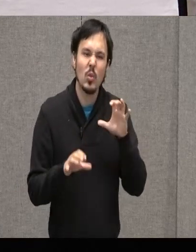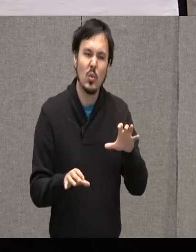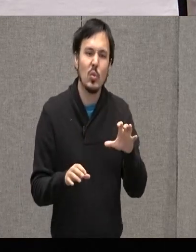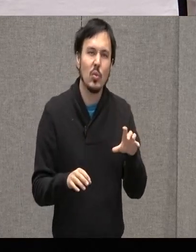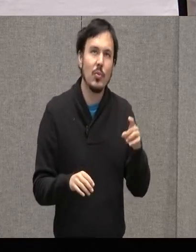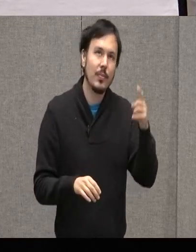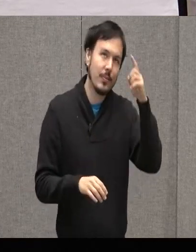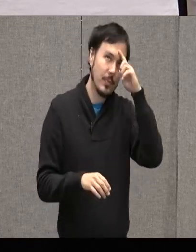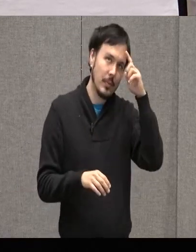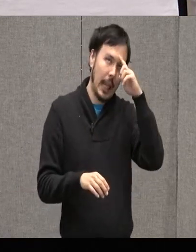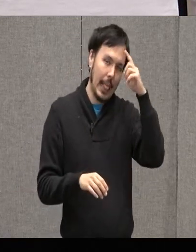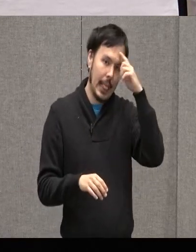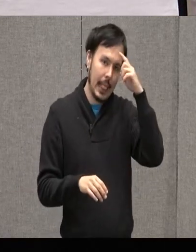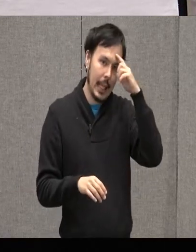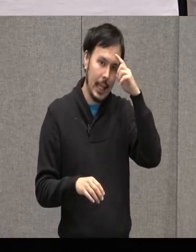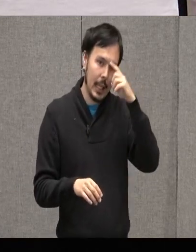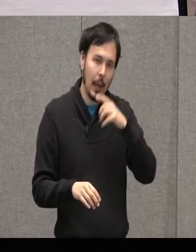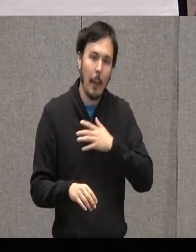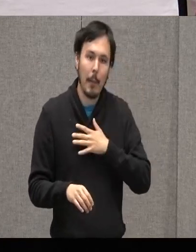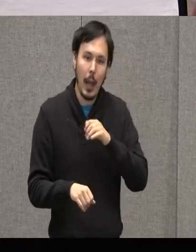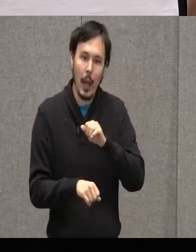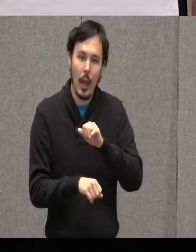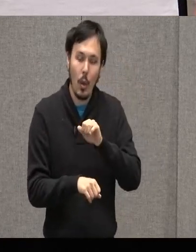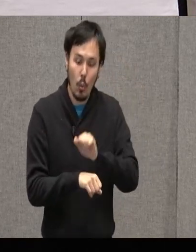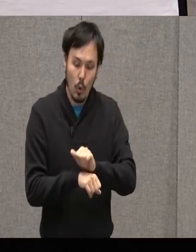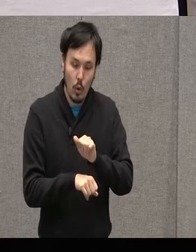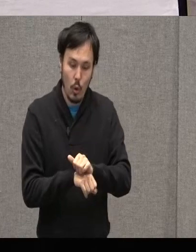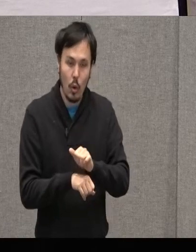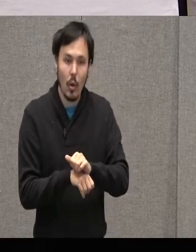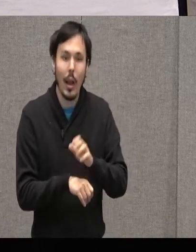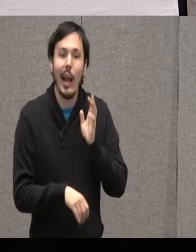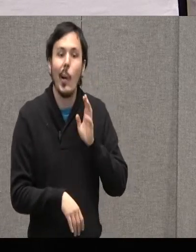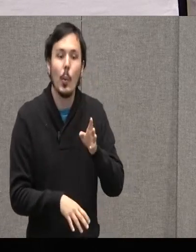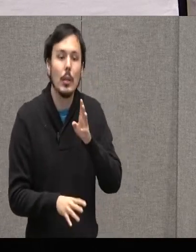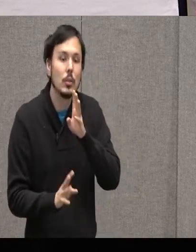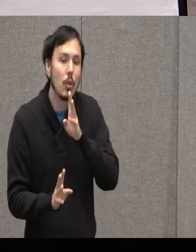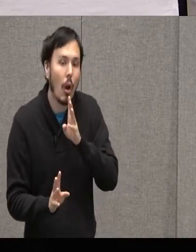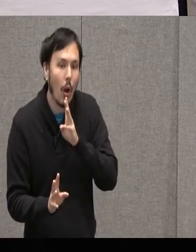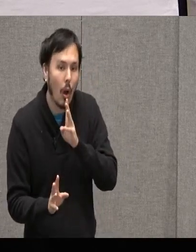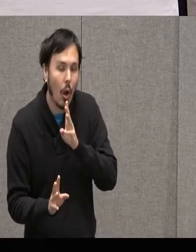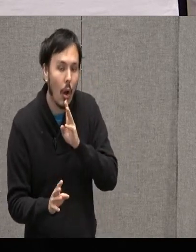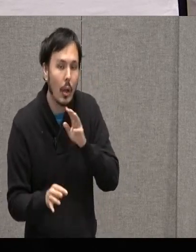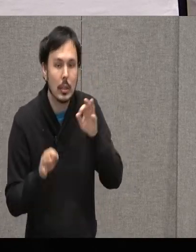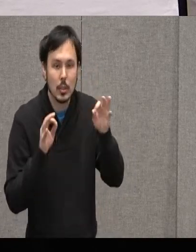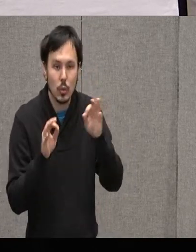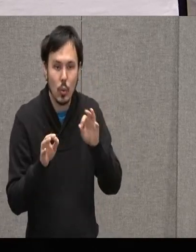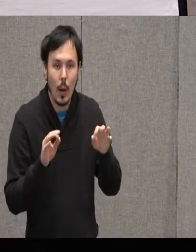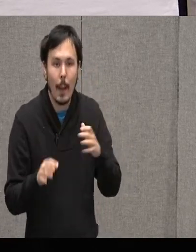which means that I'm gonna work it out how I would approach it. So you can try it out your own way